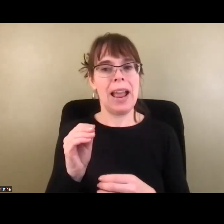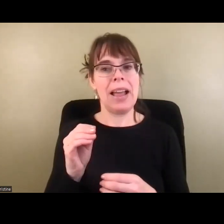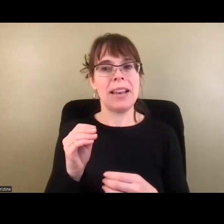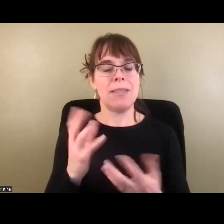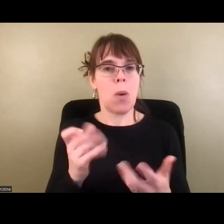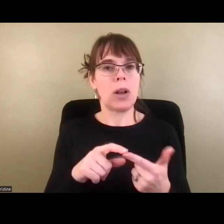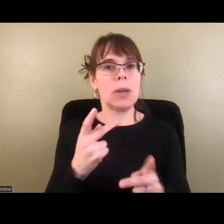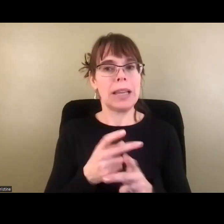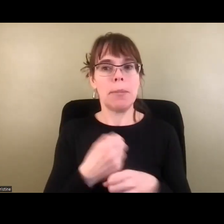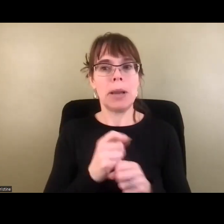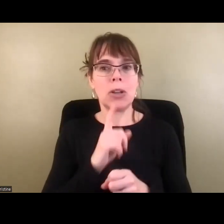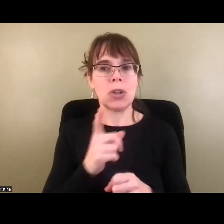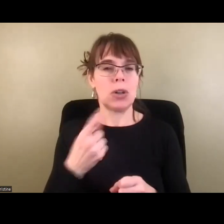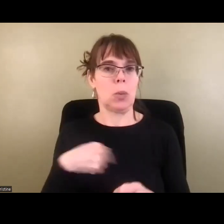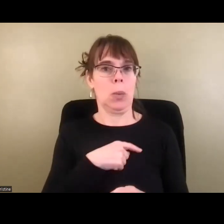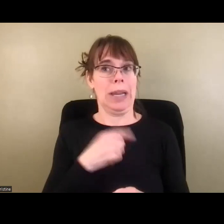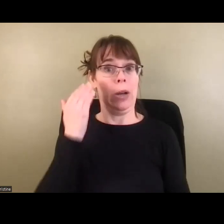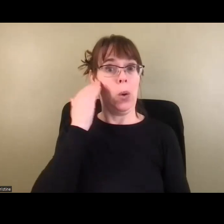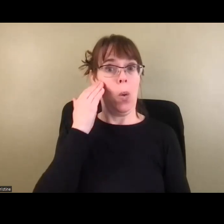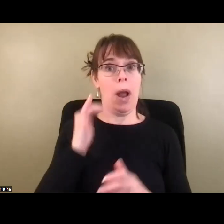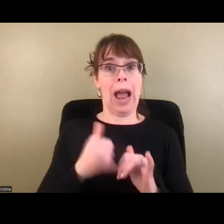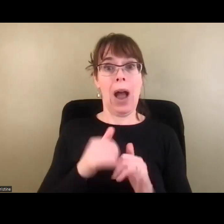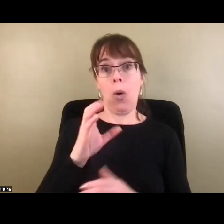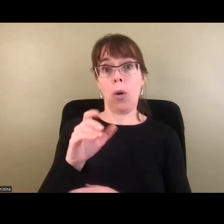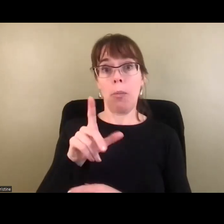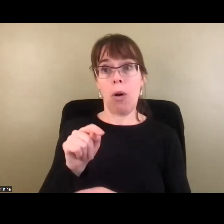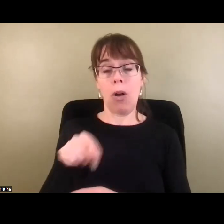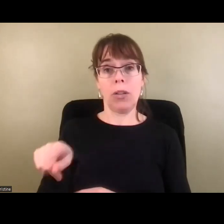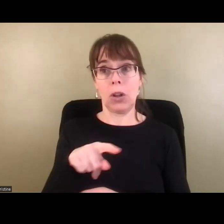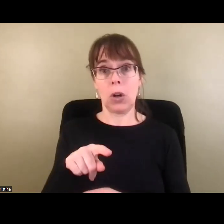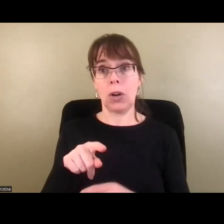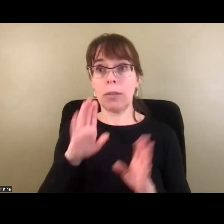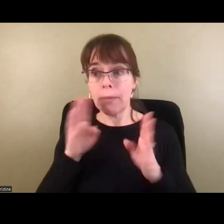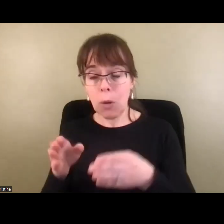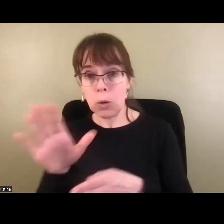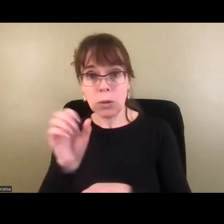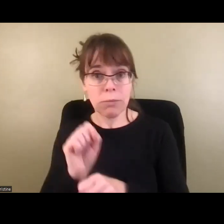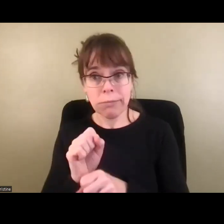to keep making sure we know how Cobalt is focusing their attention and how we can be supportive